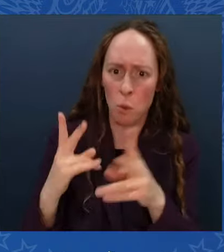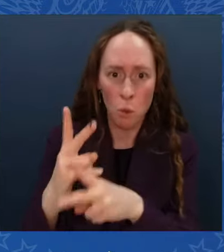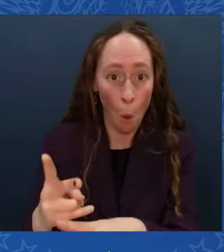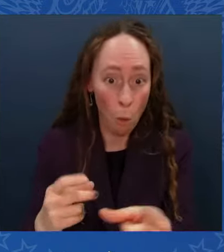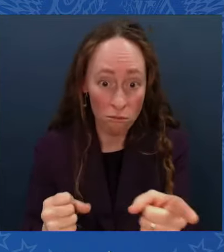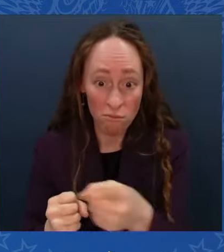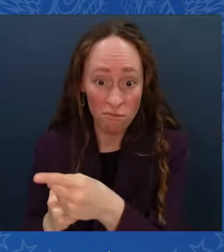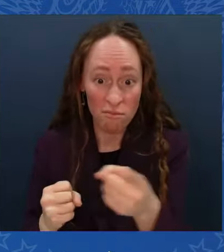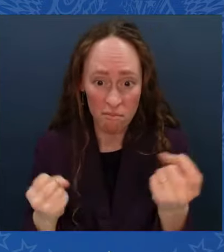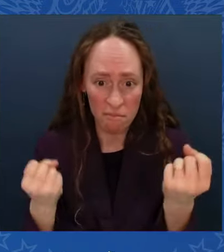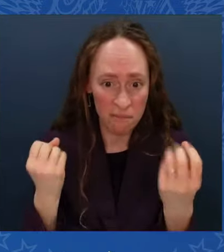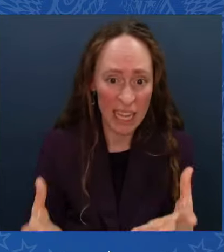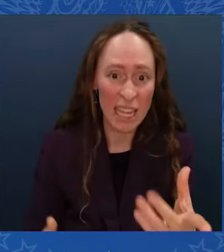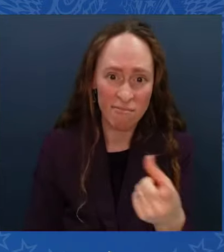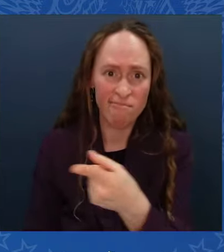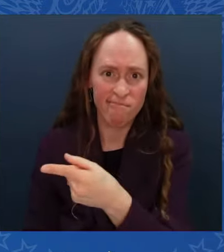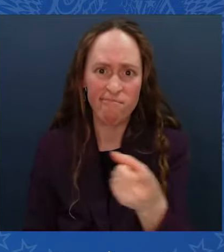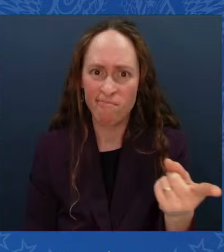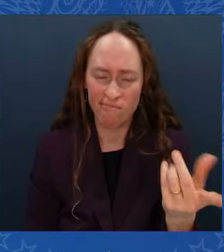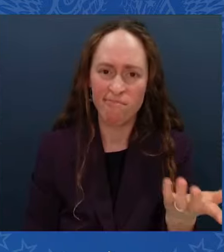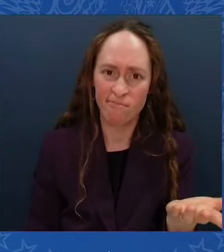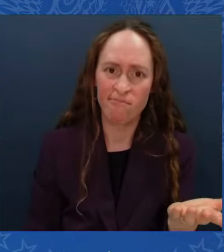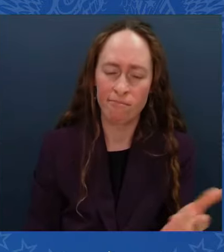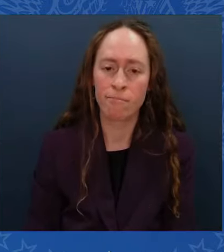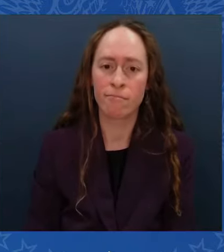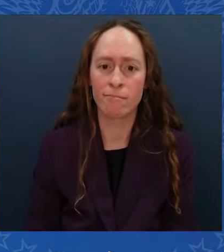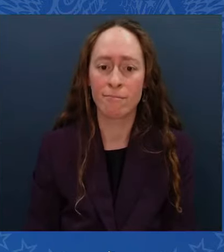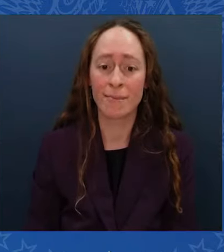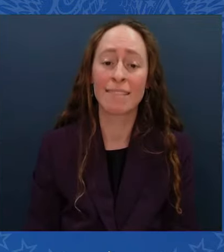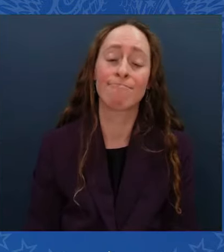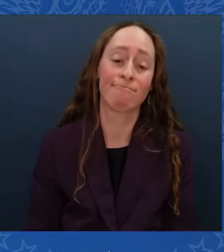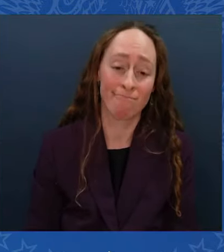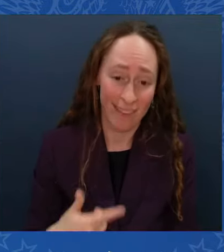I tell you what, how about anybody over $10,000?